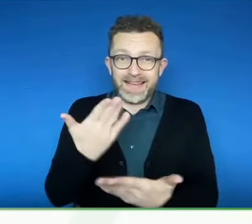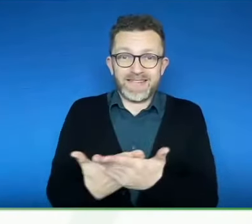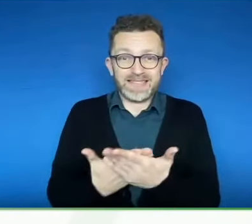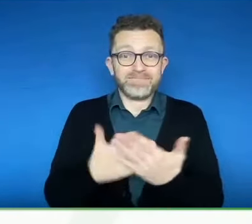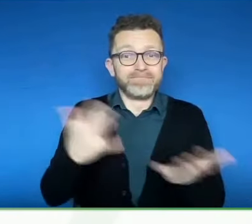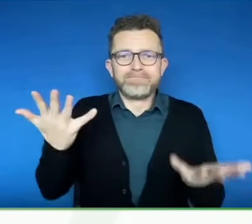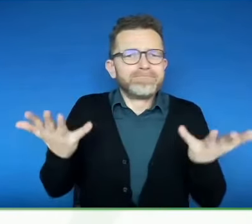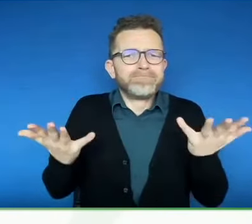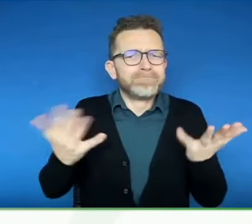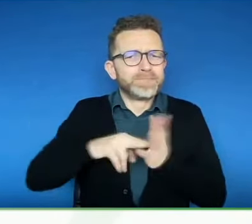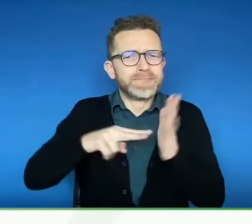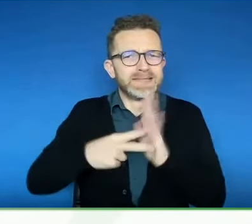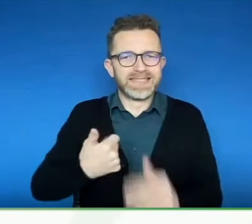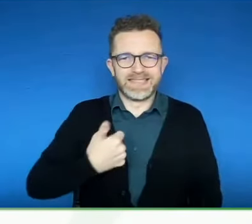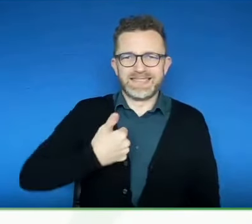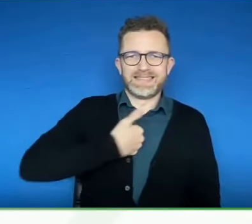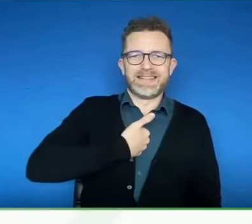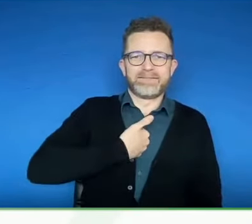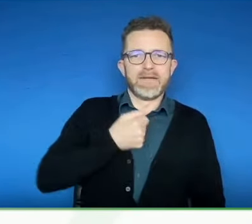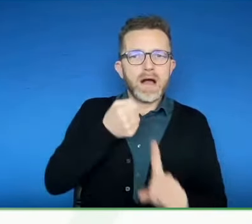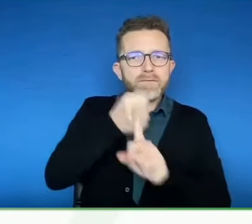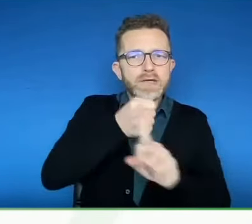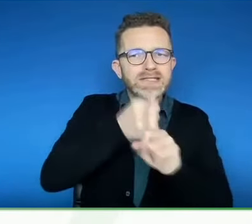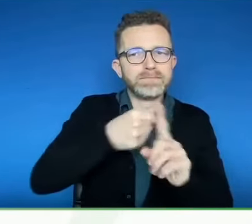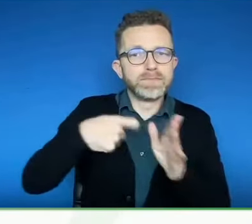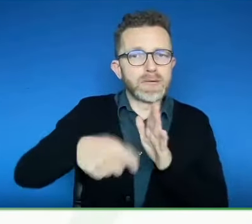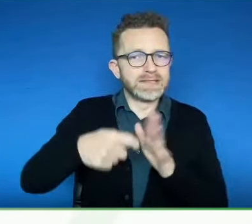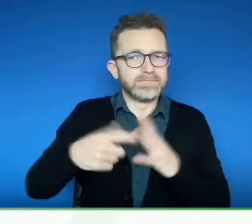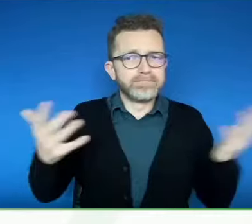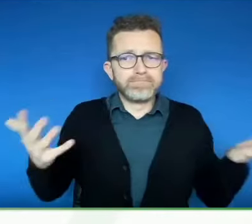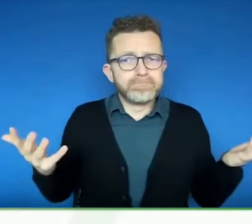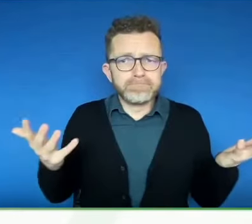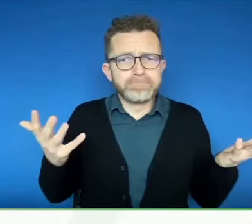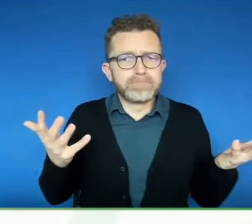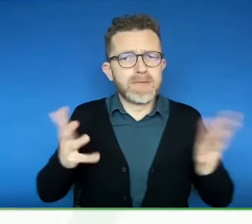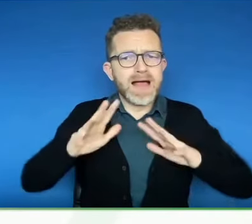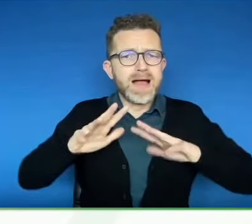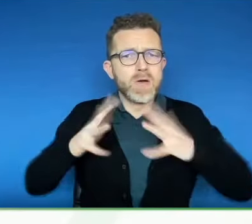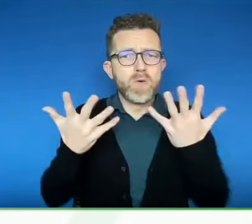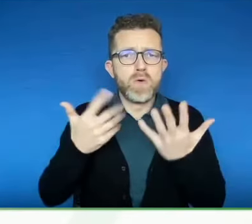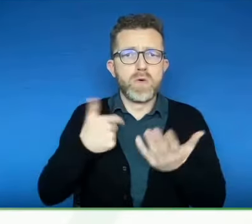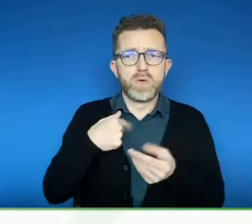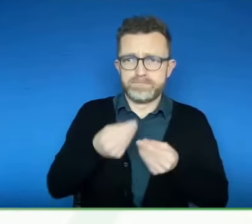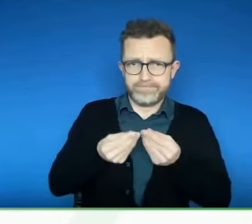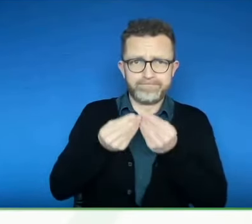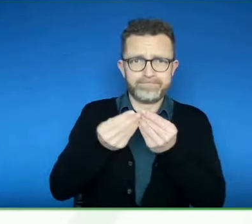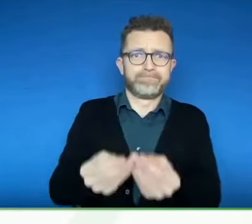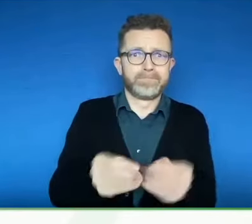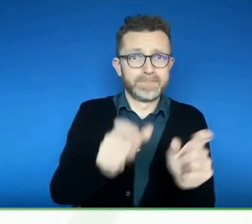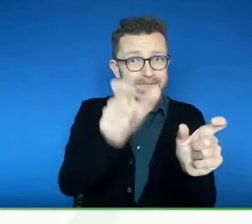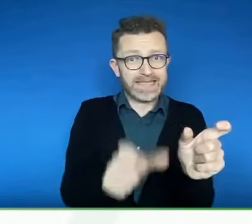Not only that but in society we believe that social change is not